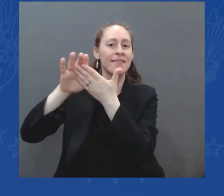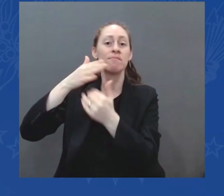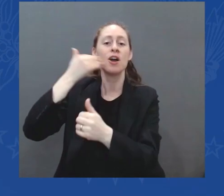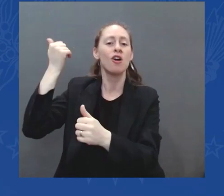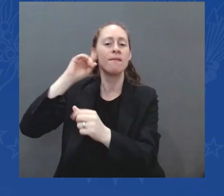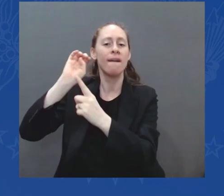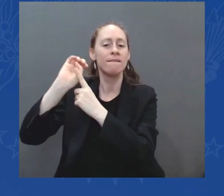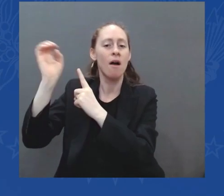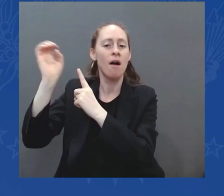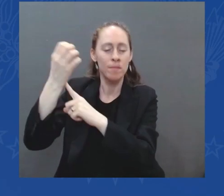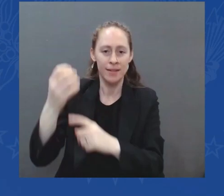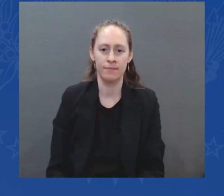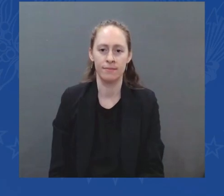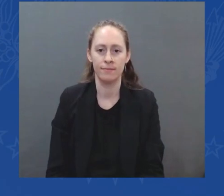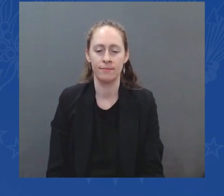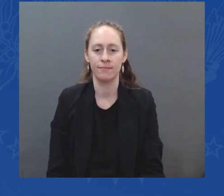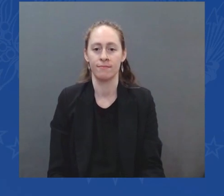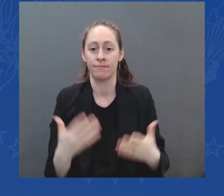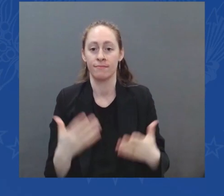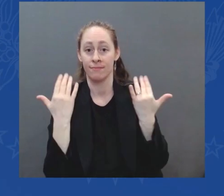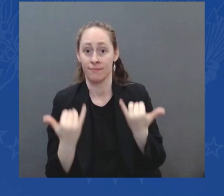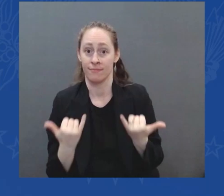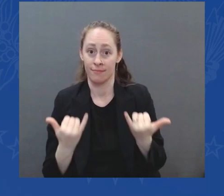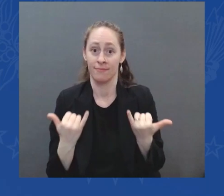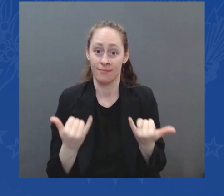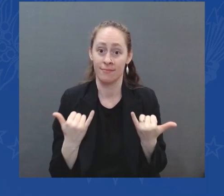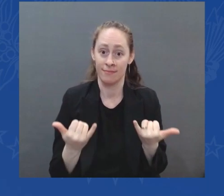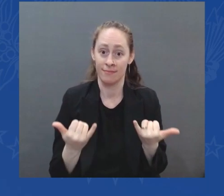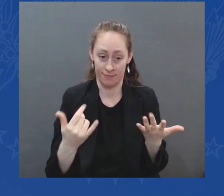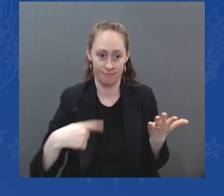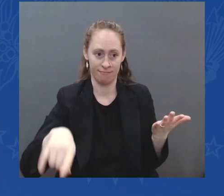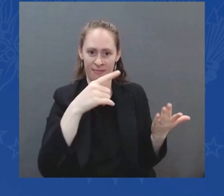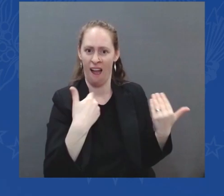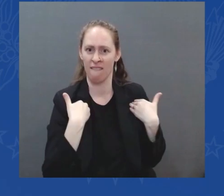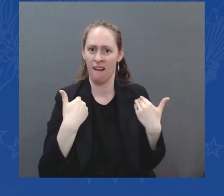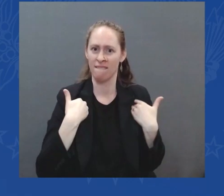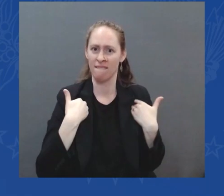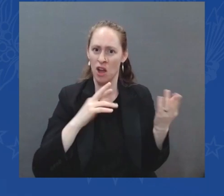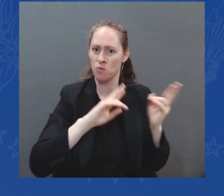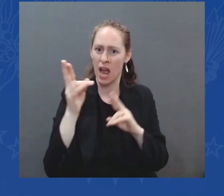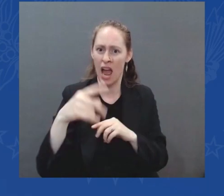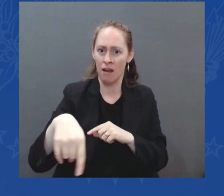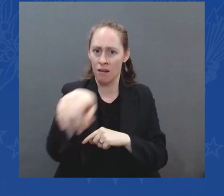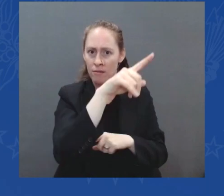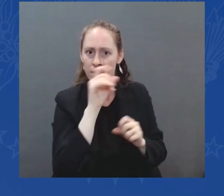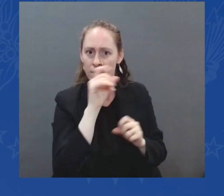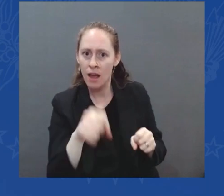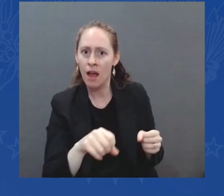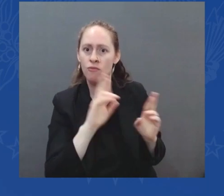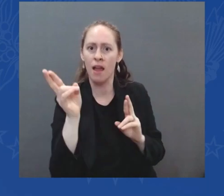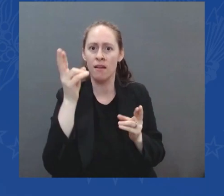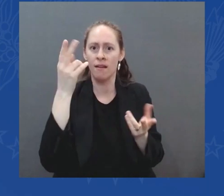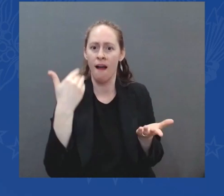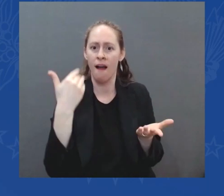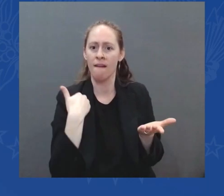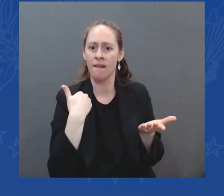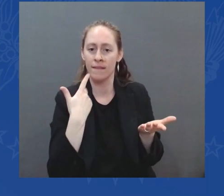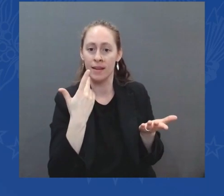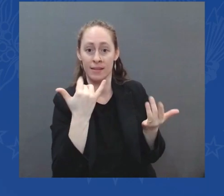to speed the transition to a clean energy future that is made in America with American products and American values.